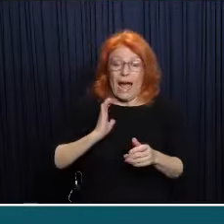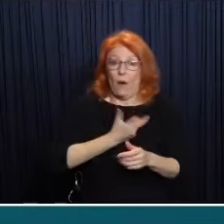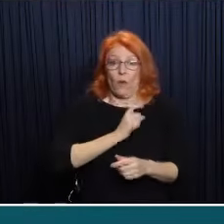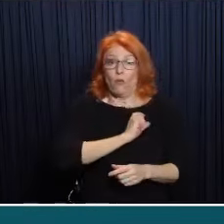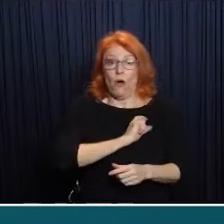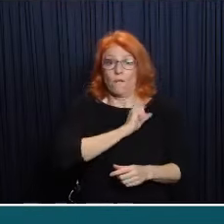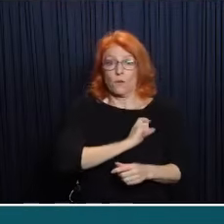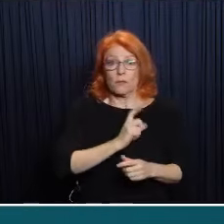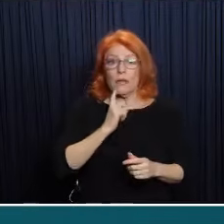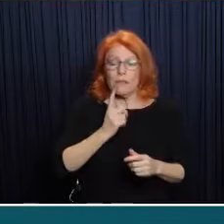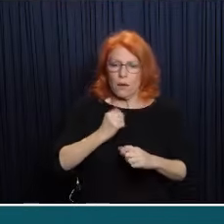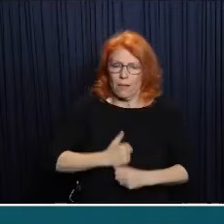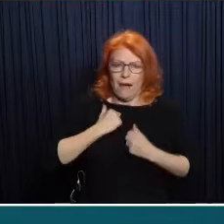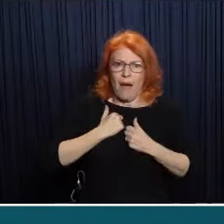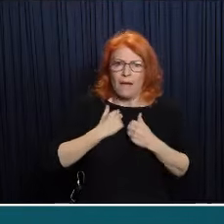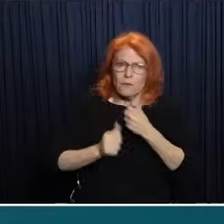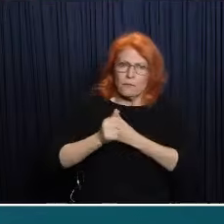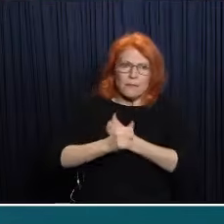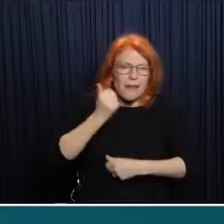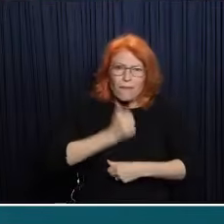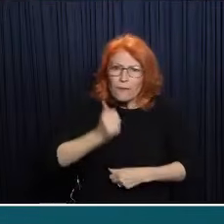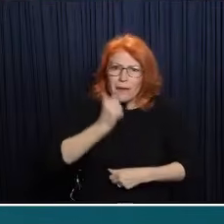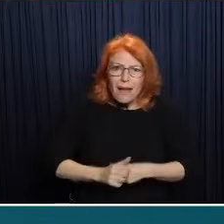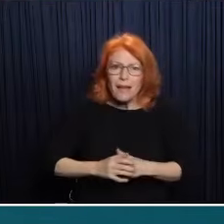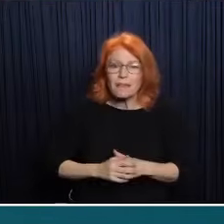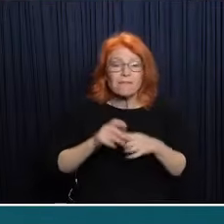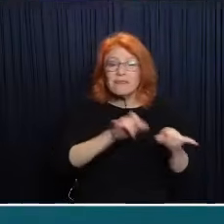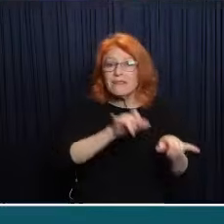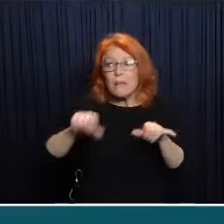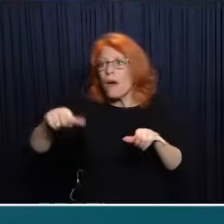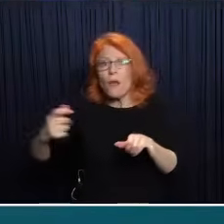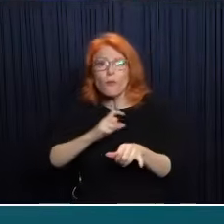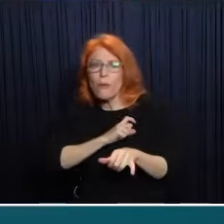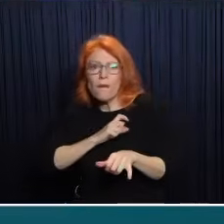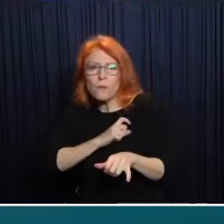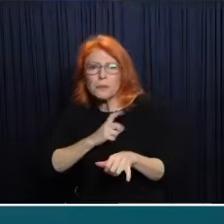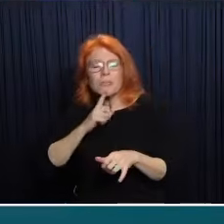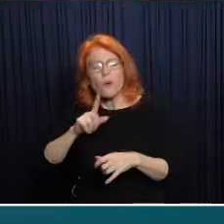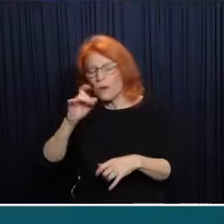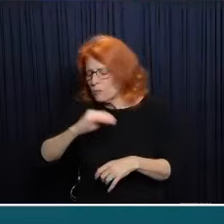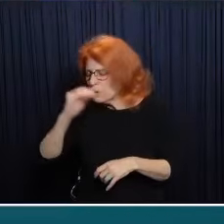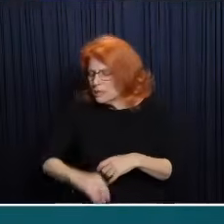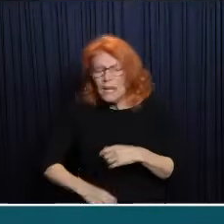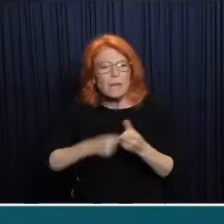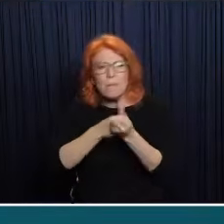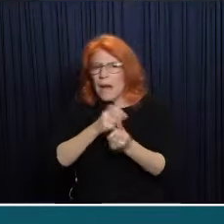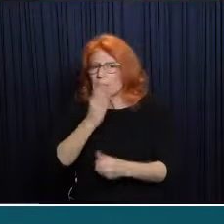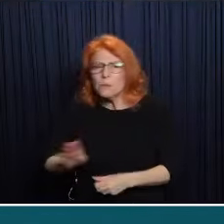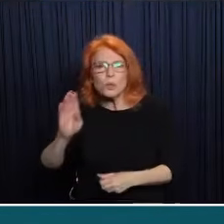DOUBLE DOWN? I SUPPORT I.C.E. THEY ARE OUR LAW ENFORCEMENT. THEY ARE PUTTING THEIR LIVES AT